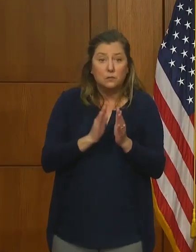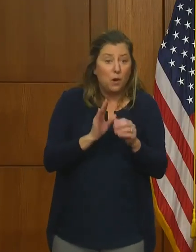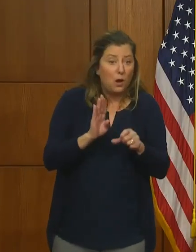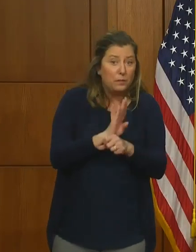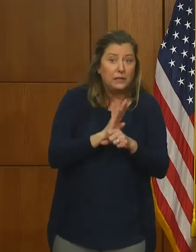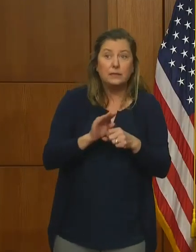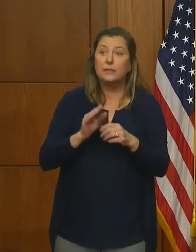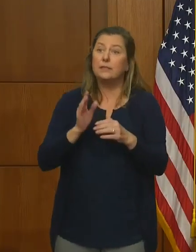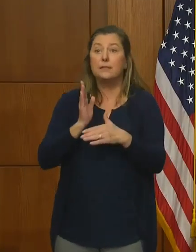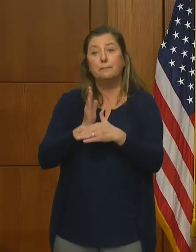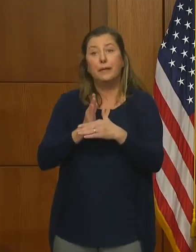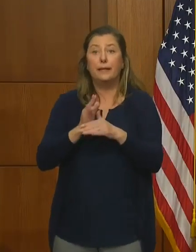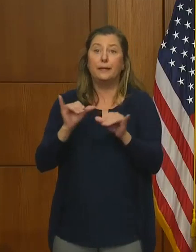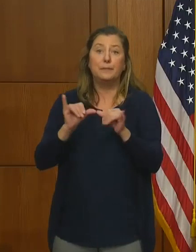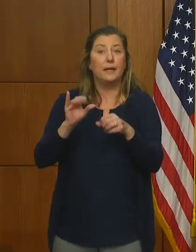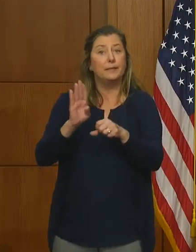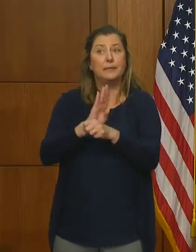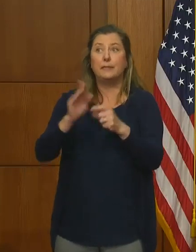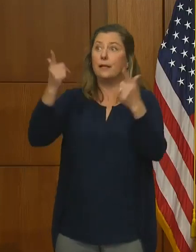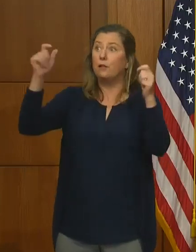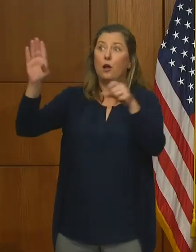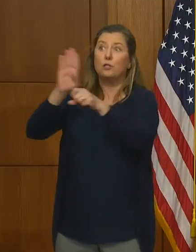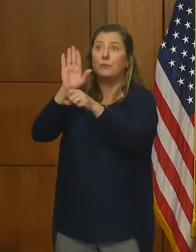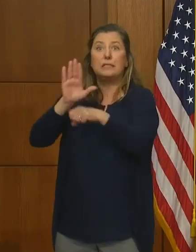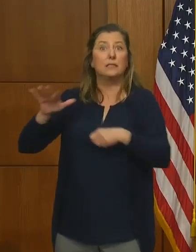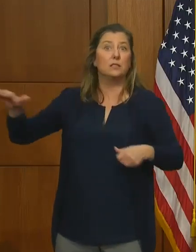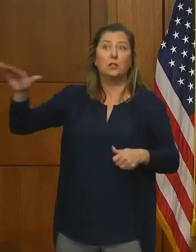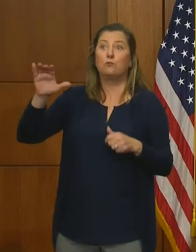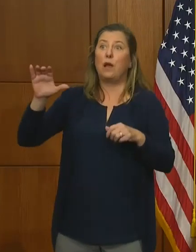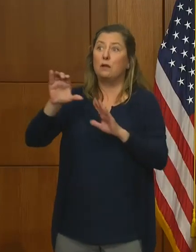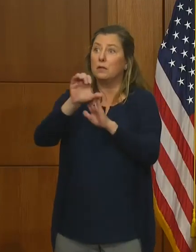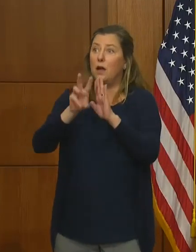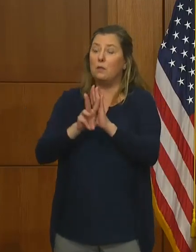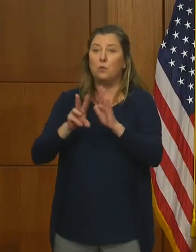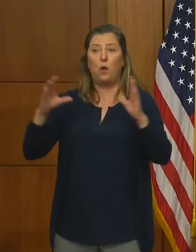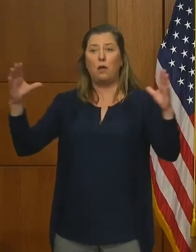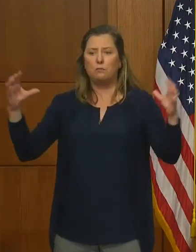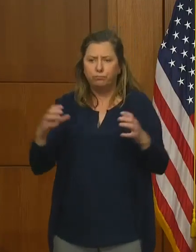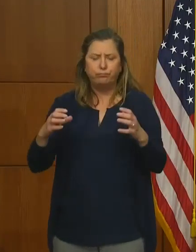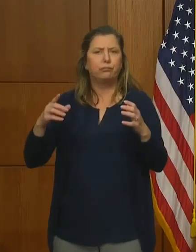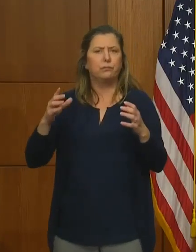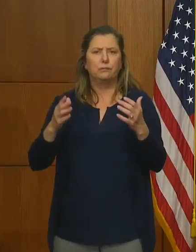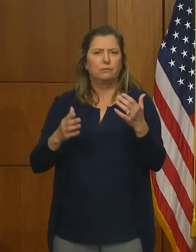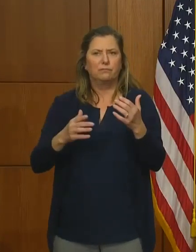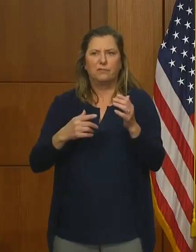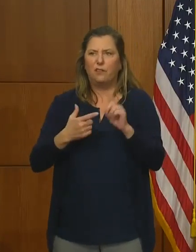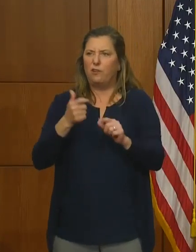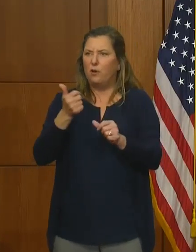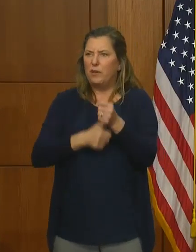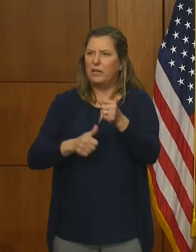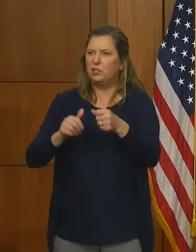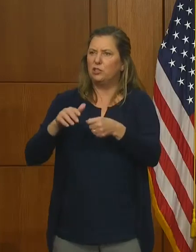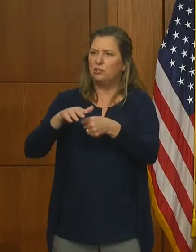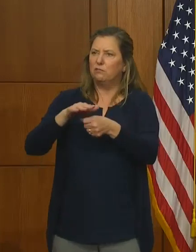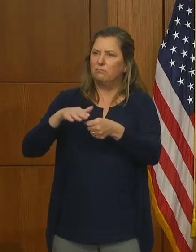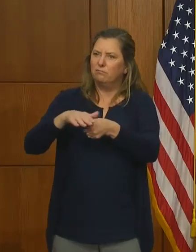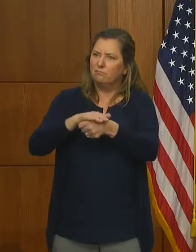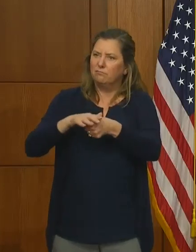BEFORE- SMALL BUSINESS MEDIUM SIZE BUSINESSES LARGE BUSINESSES THAT ACROSS THE